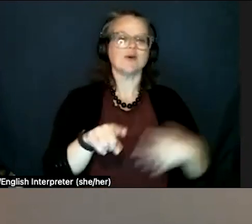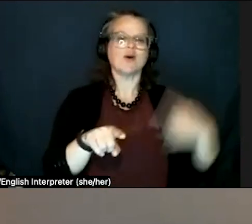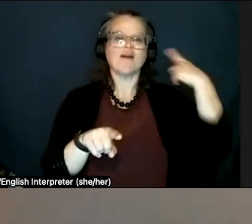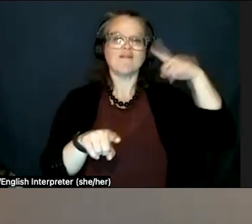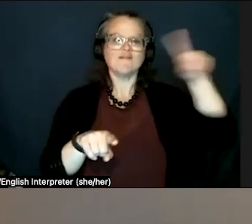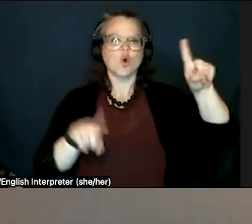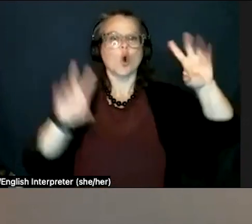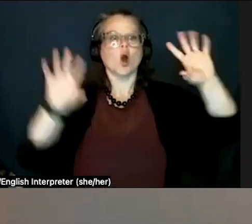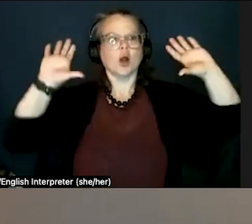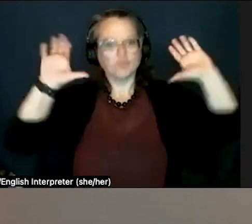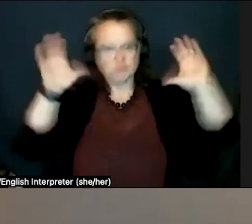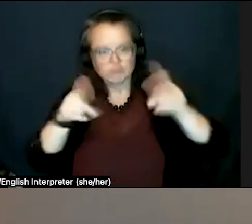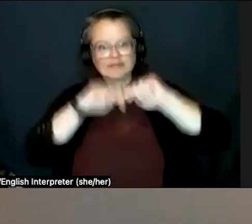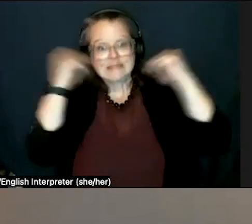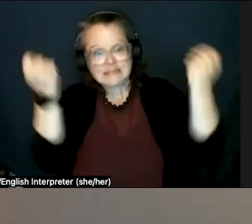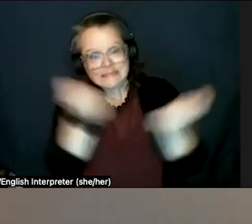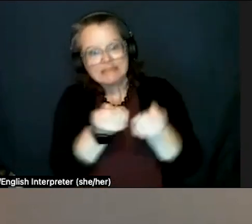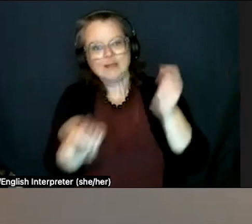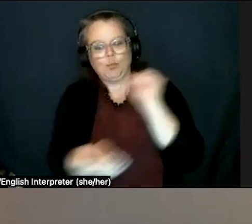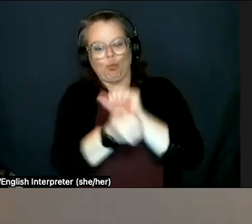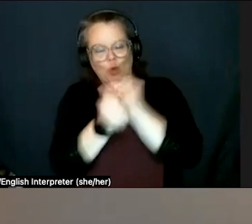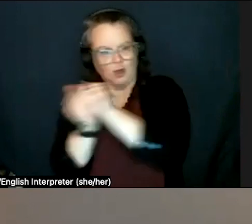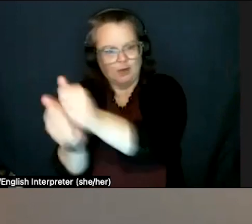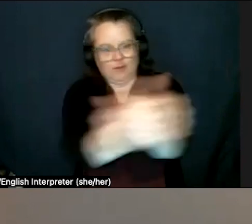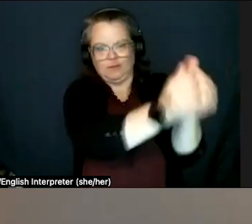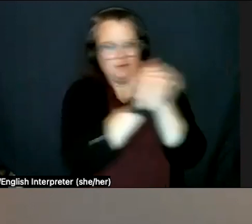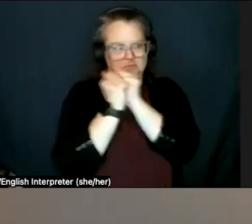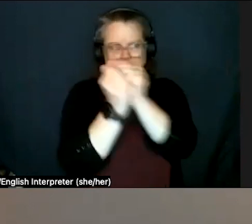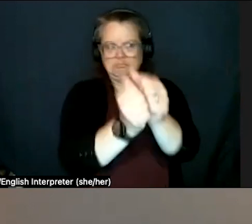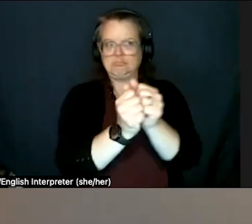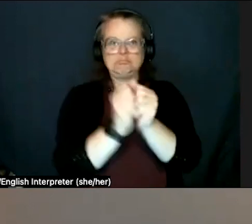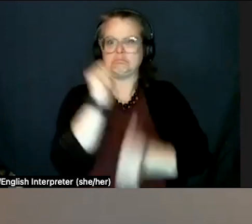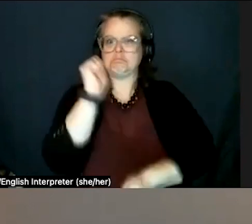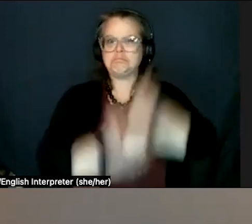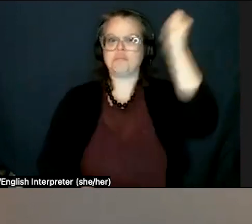of you that did kind of talk about your team tools, what are the considerations that you